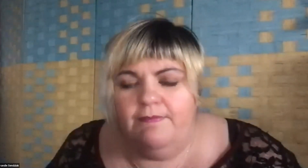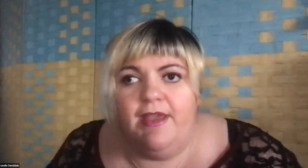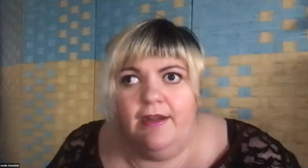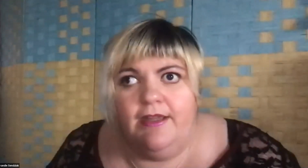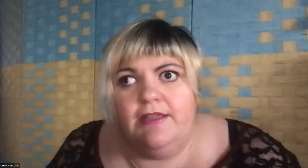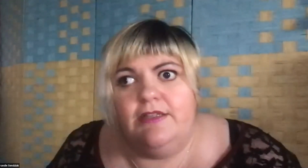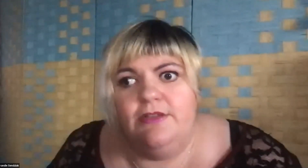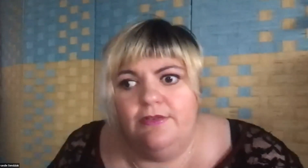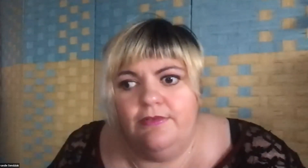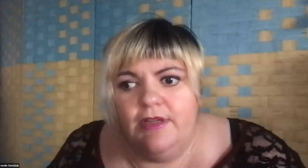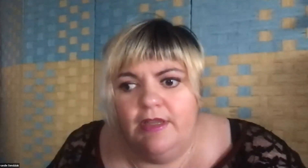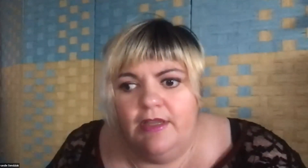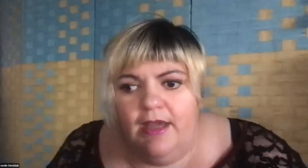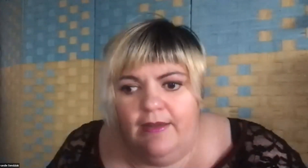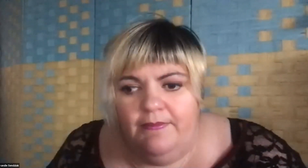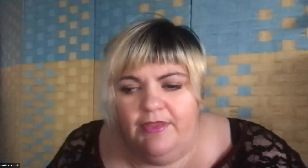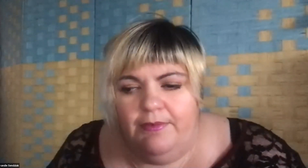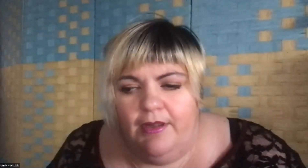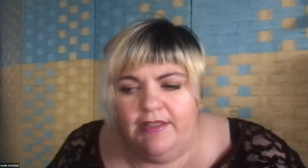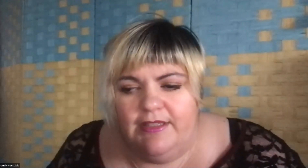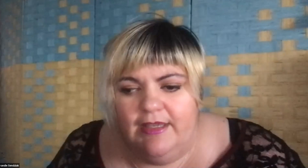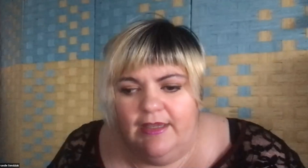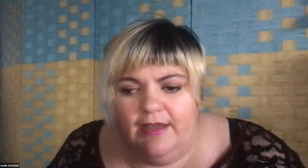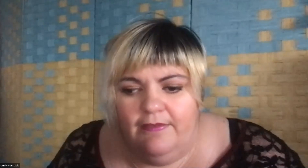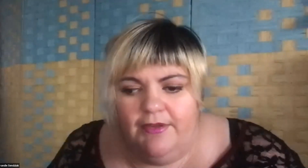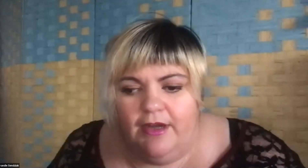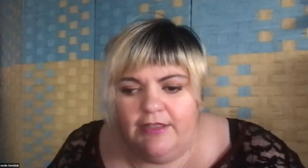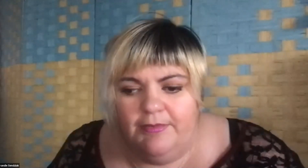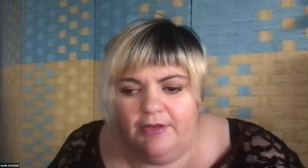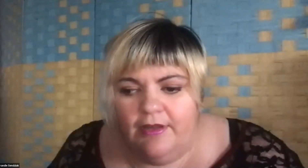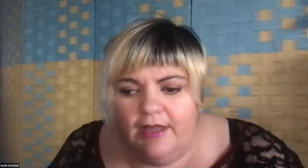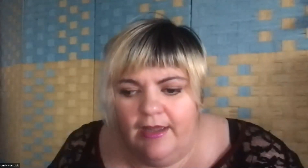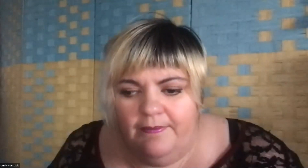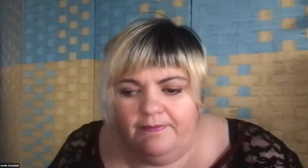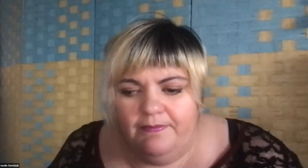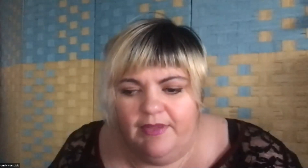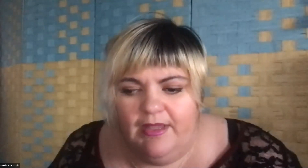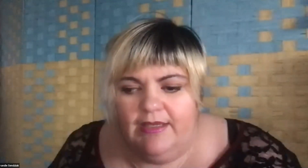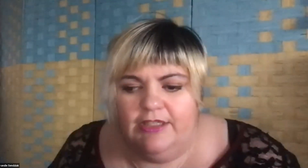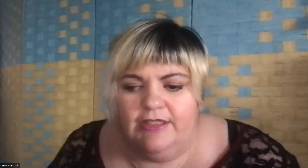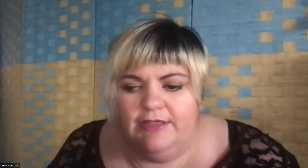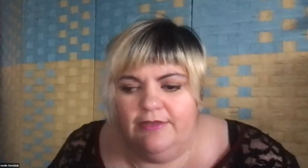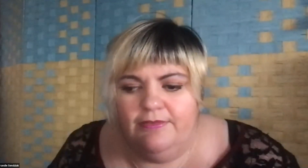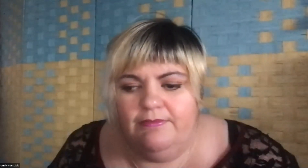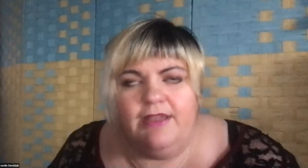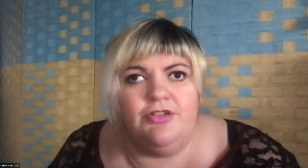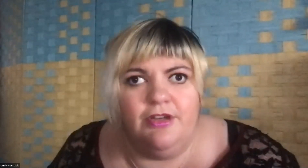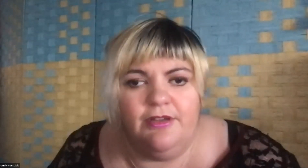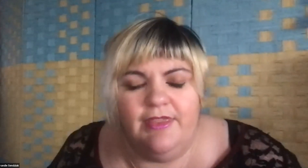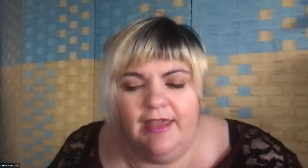California Department of Public health crisis care